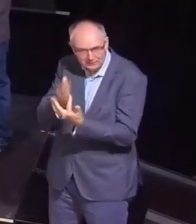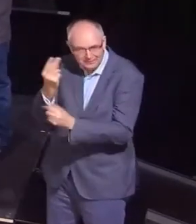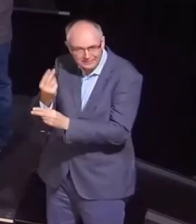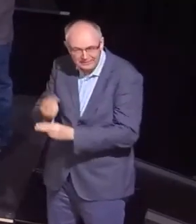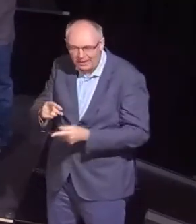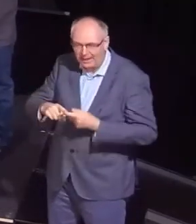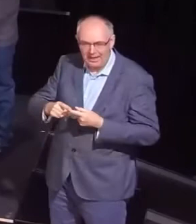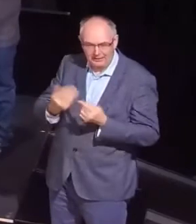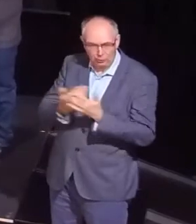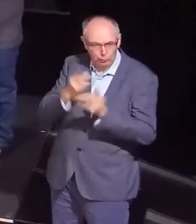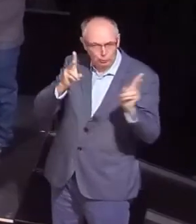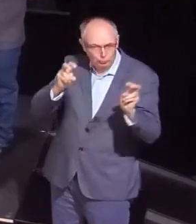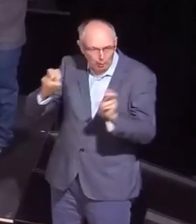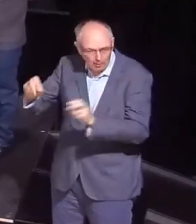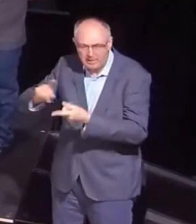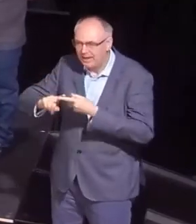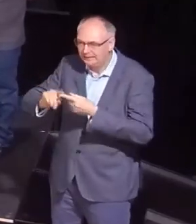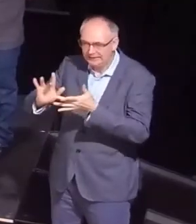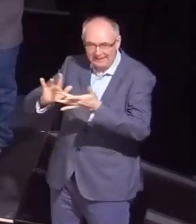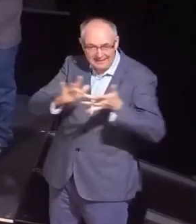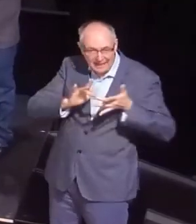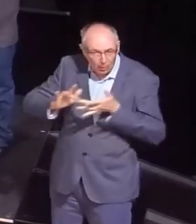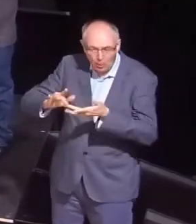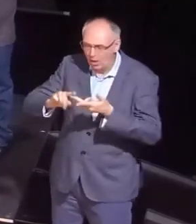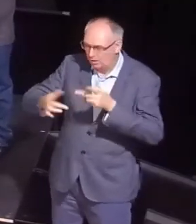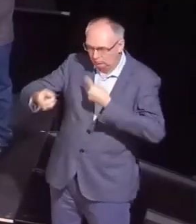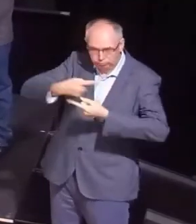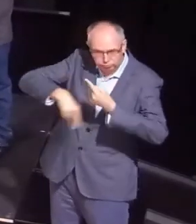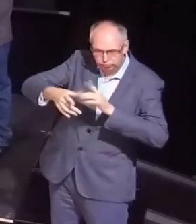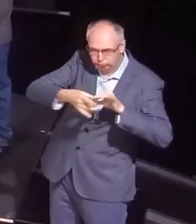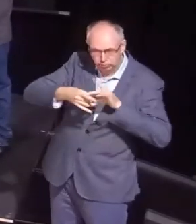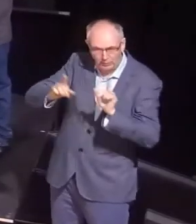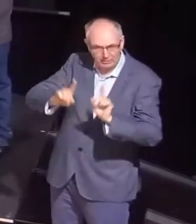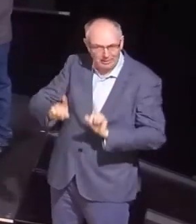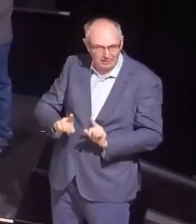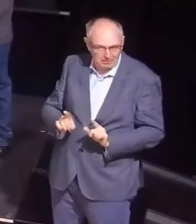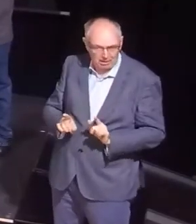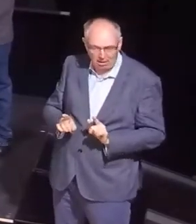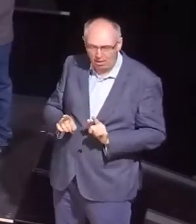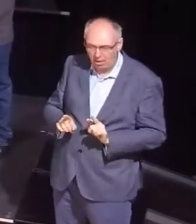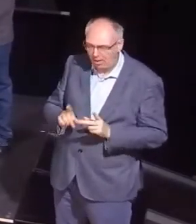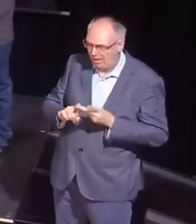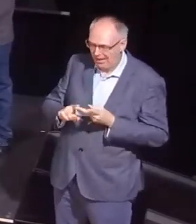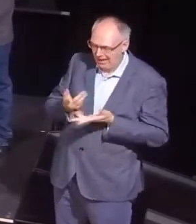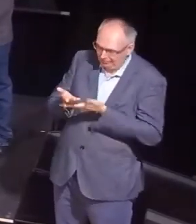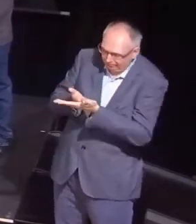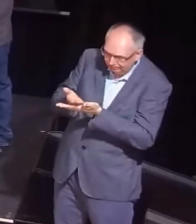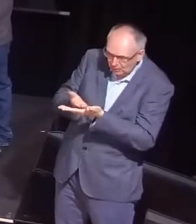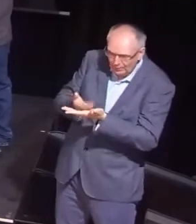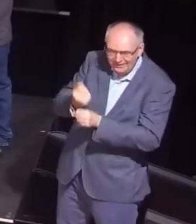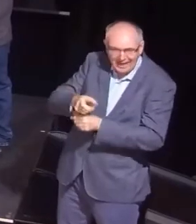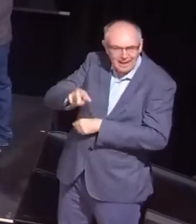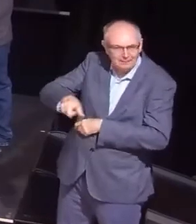Allow people to network and interact with other people who are interested but also be able to talk to gamers who need these features